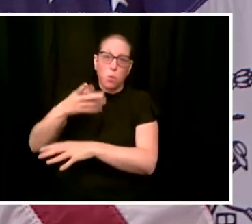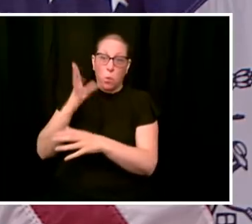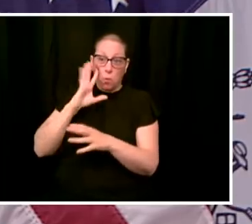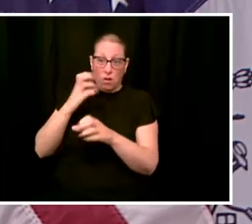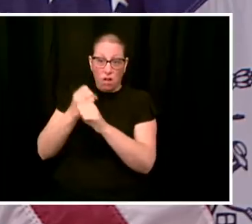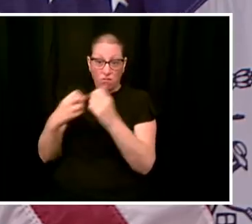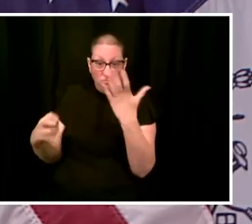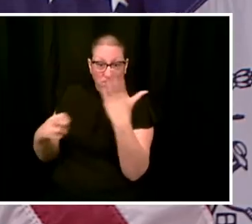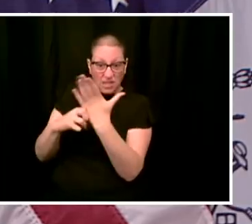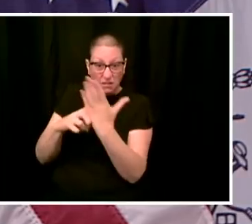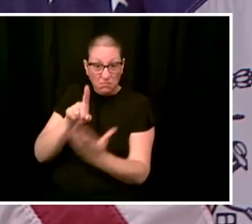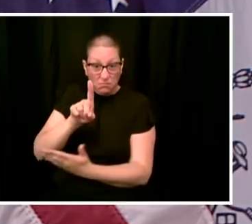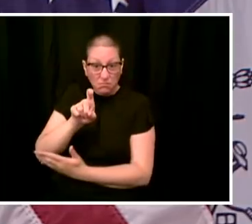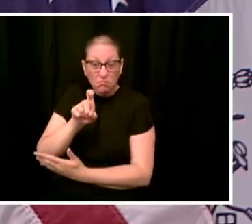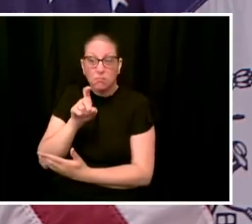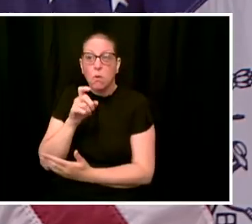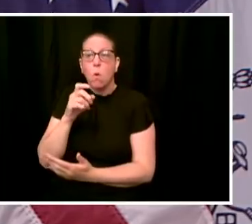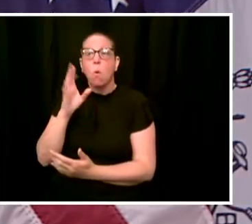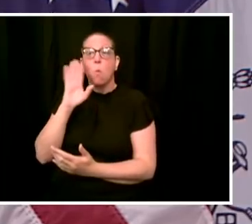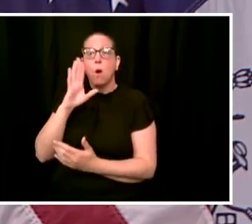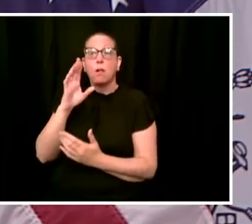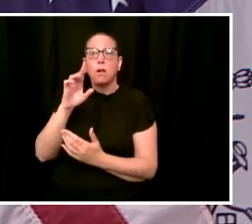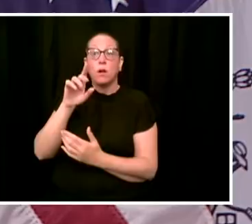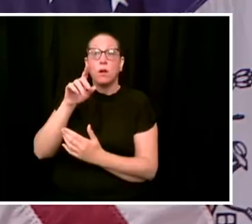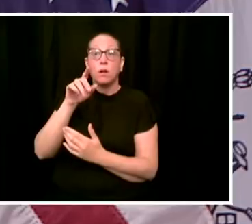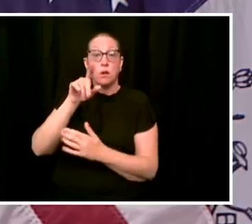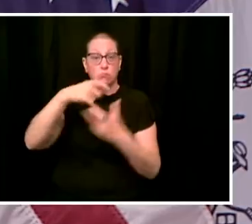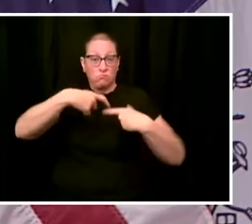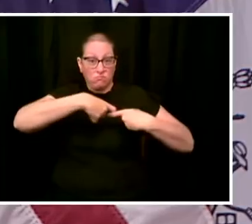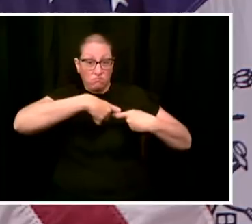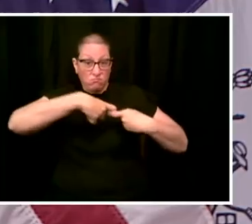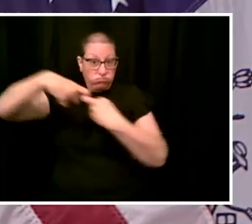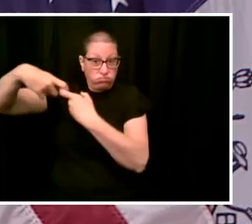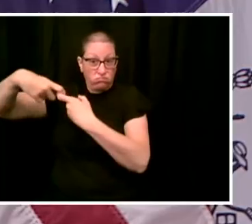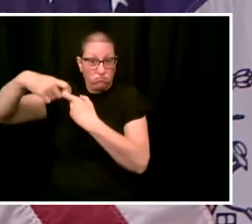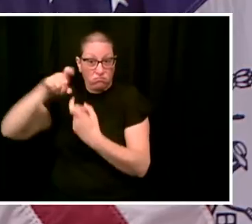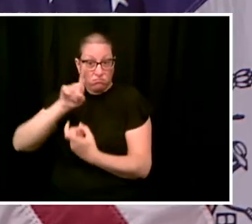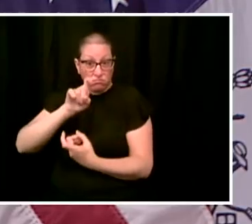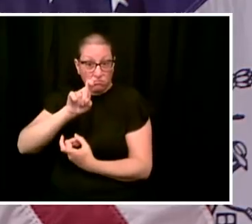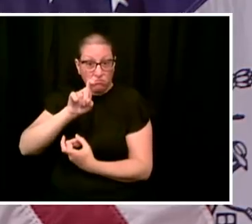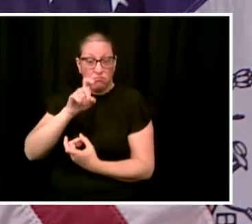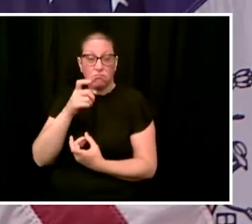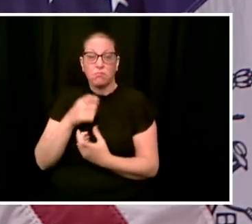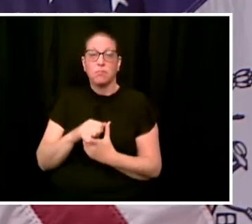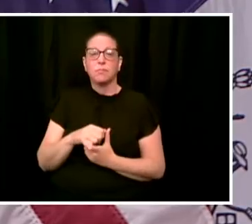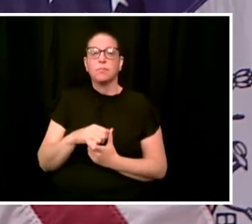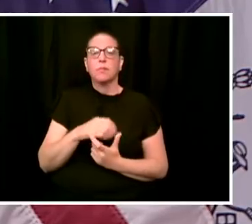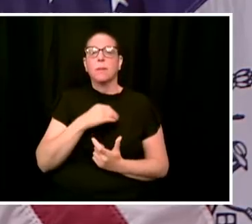THAT SOME FRETSE ARE VERY CLEAN. THANK YOU.